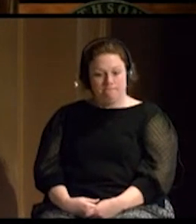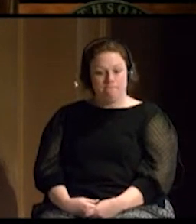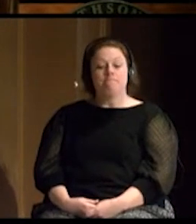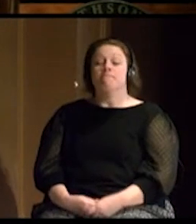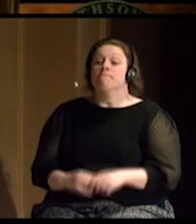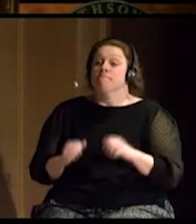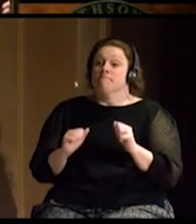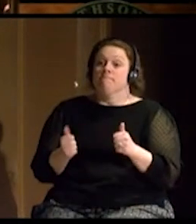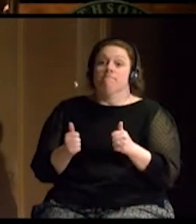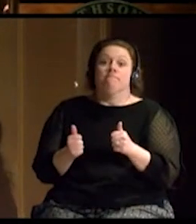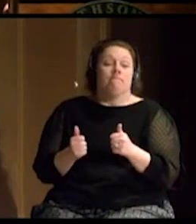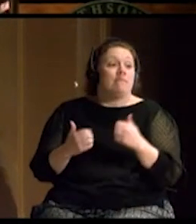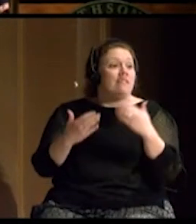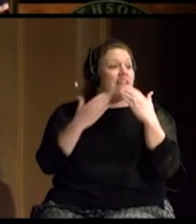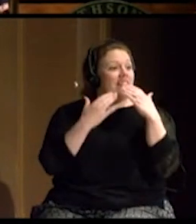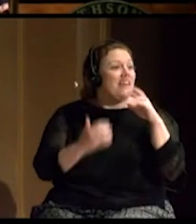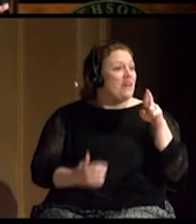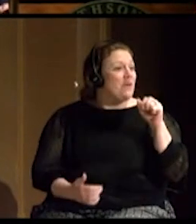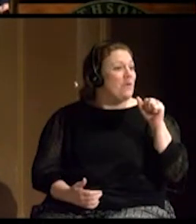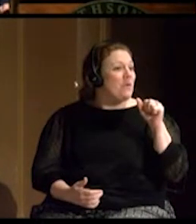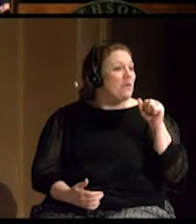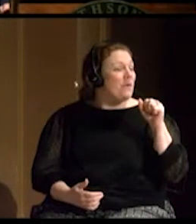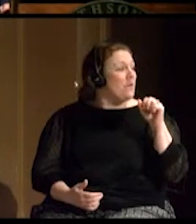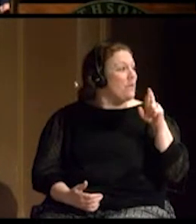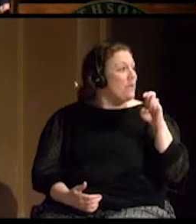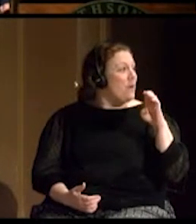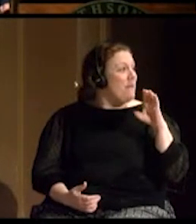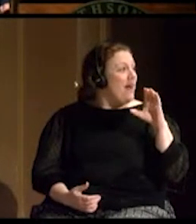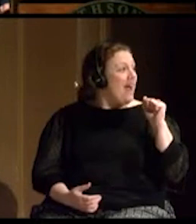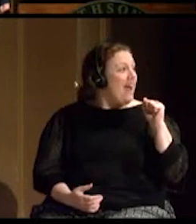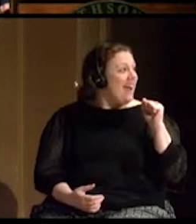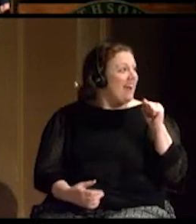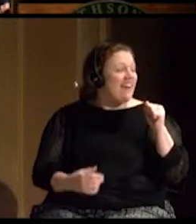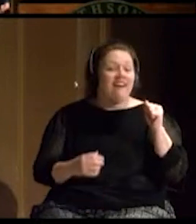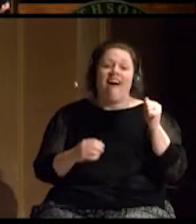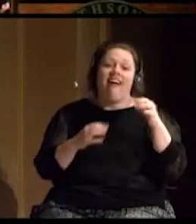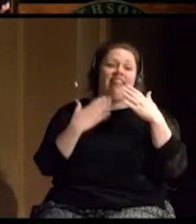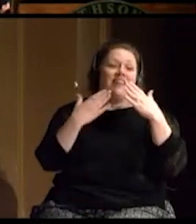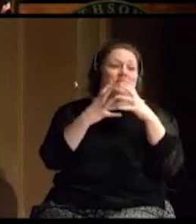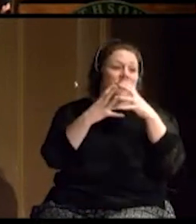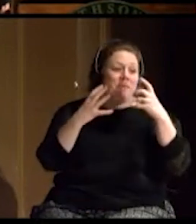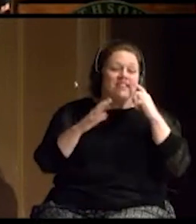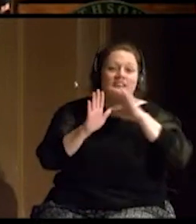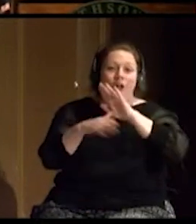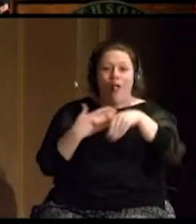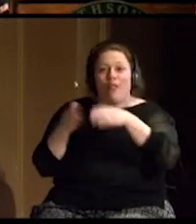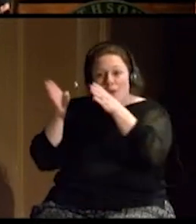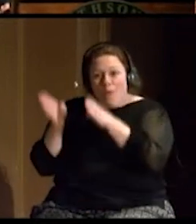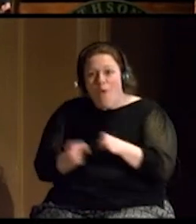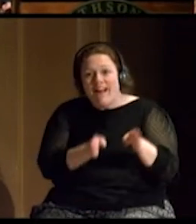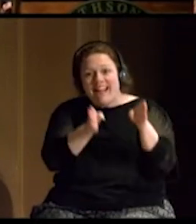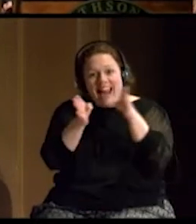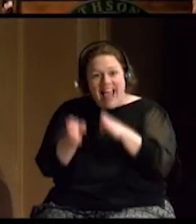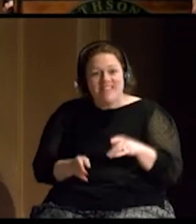All right, thanks, Rebecca, for the introduction, and to all the other organizers of this wonderful symposium.